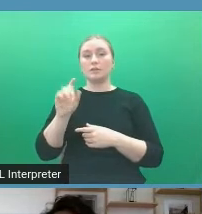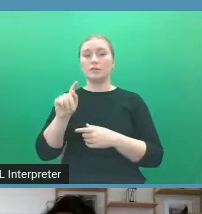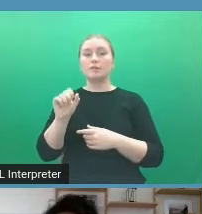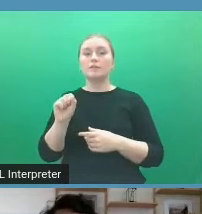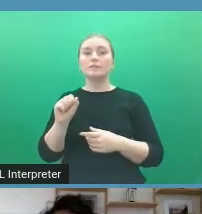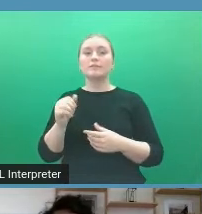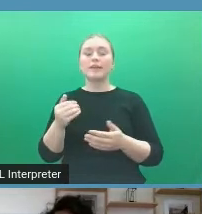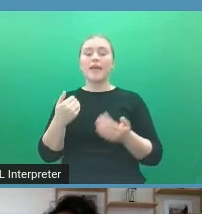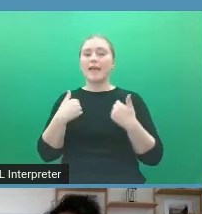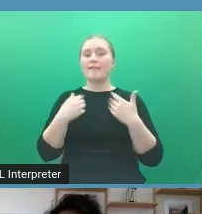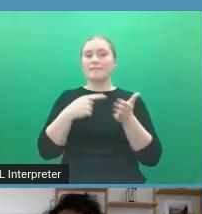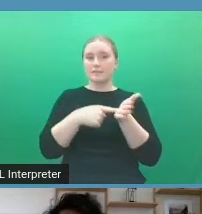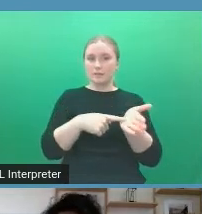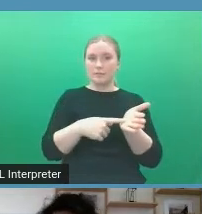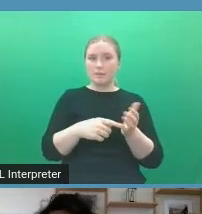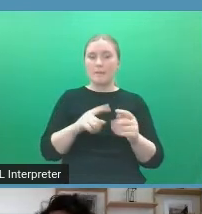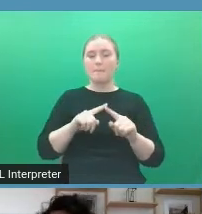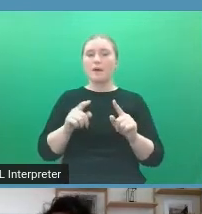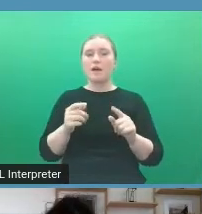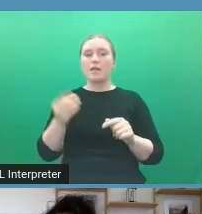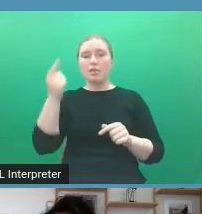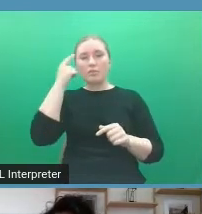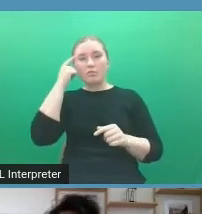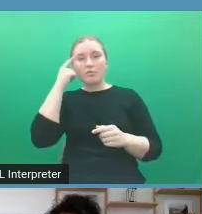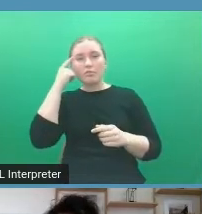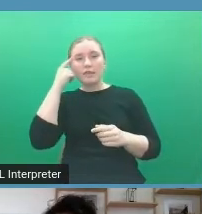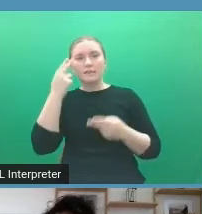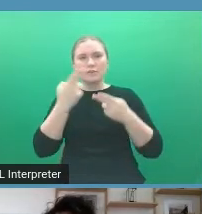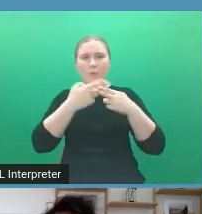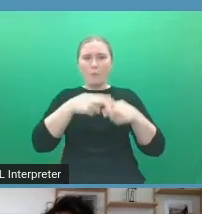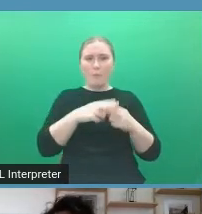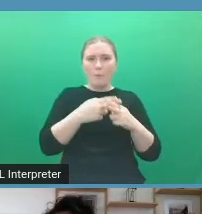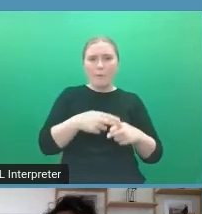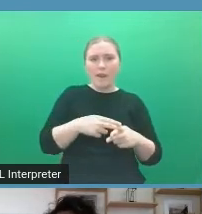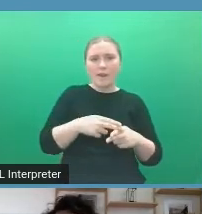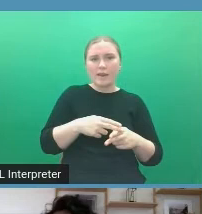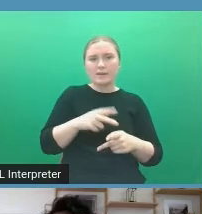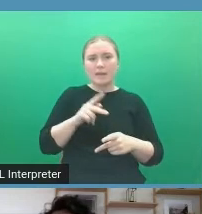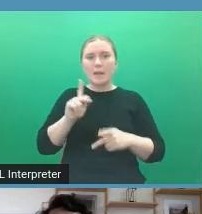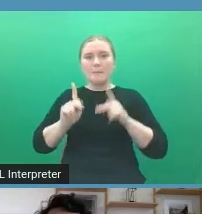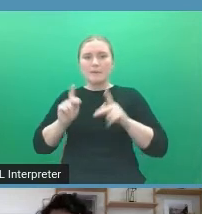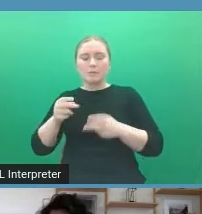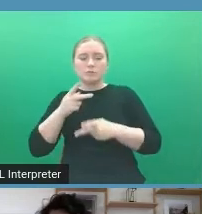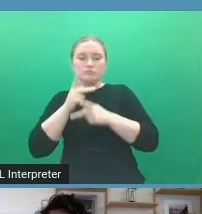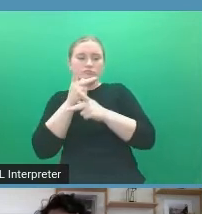think about its weight right. Think about when it was being handled. How did it feel to the touch?